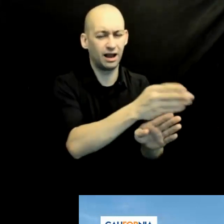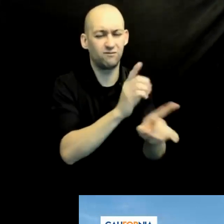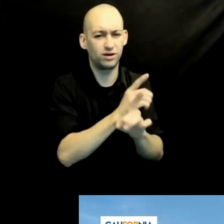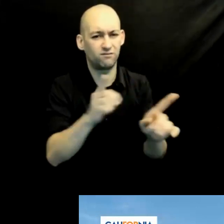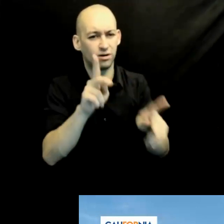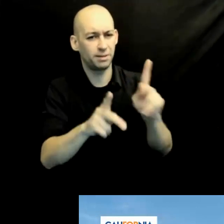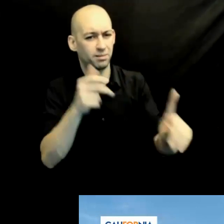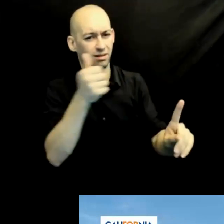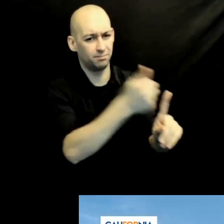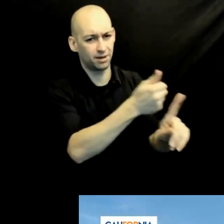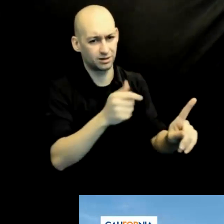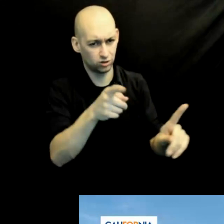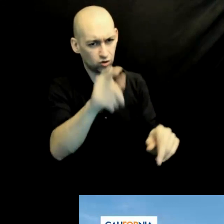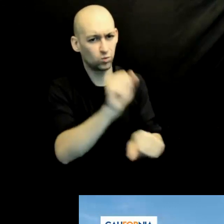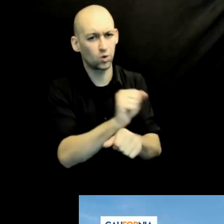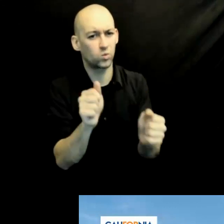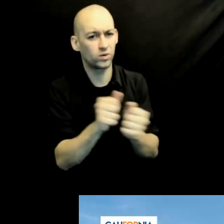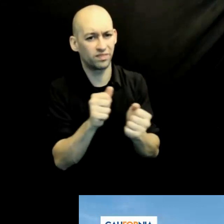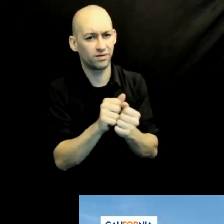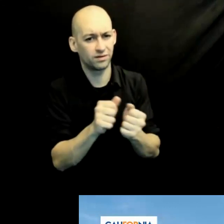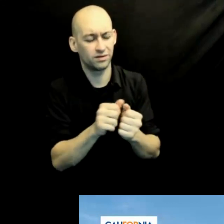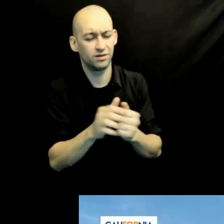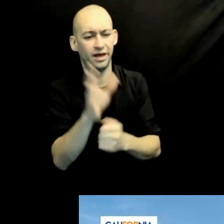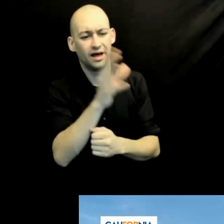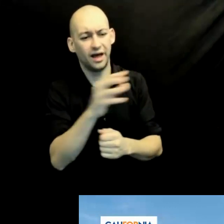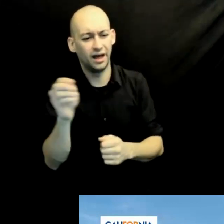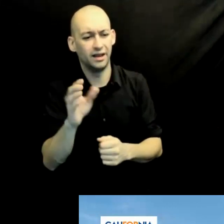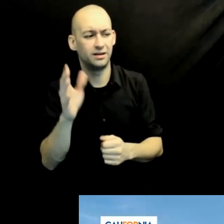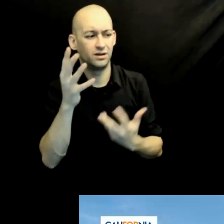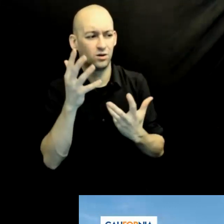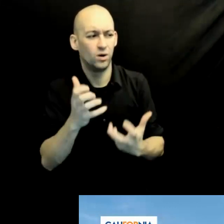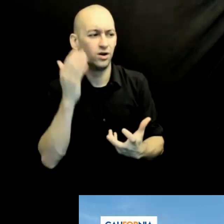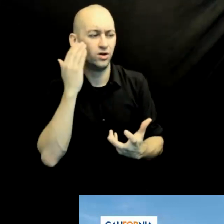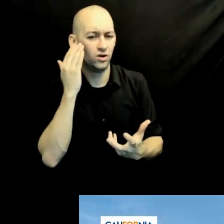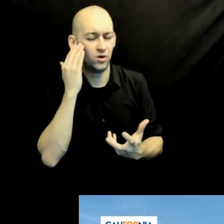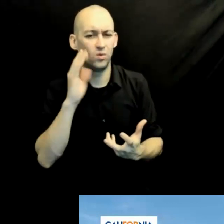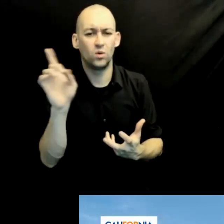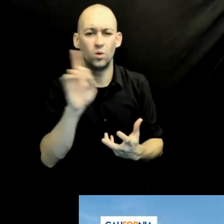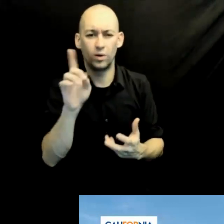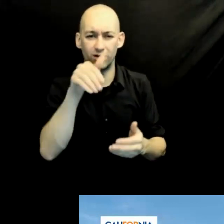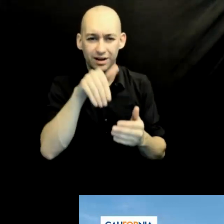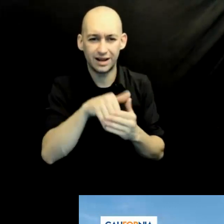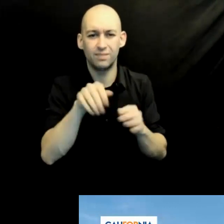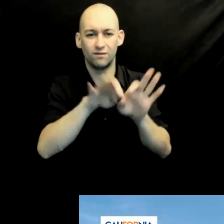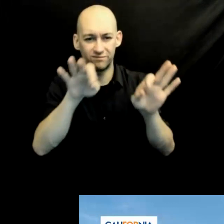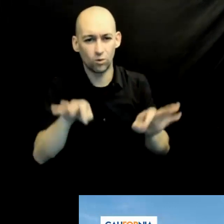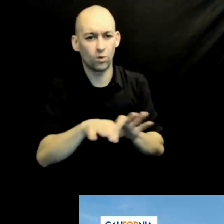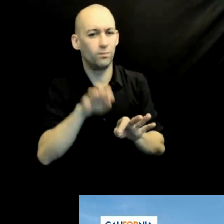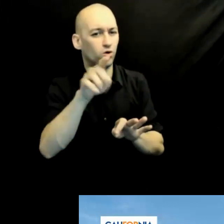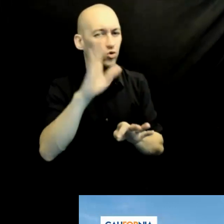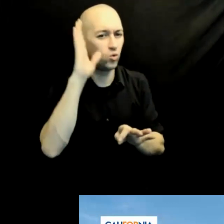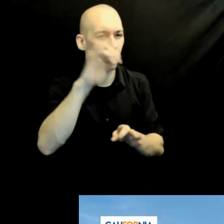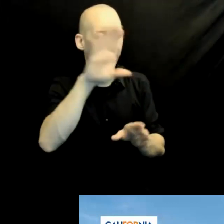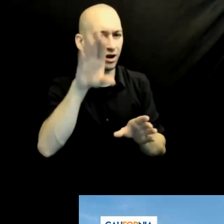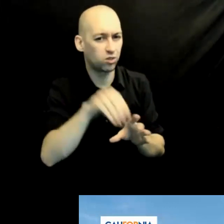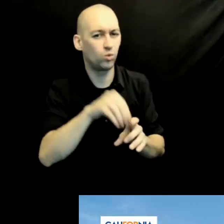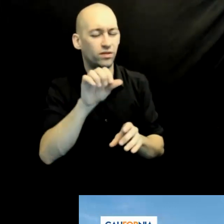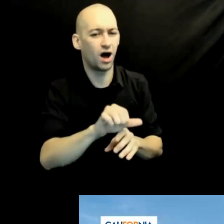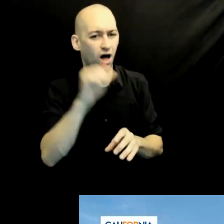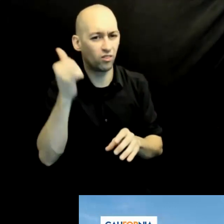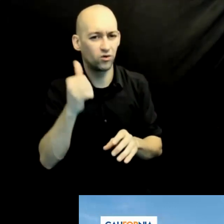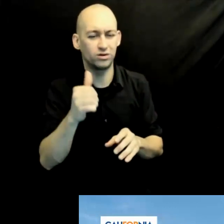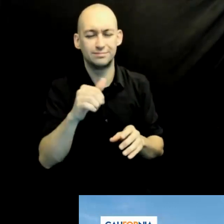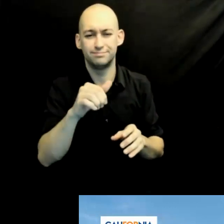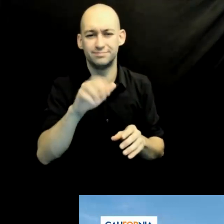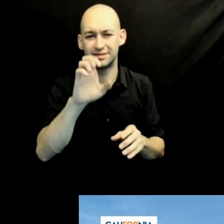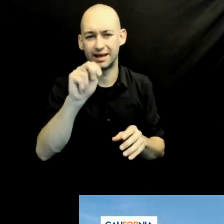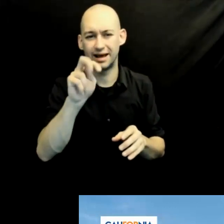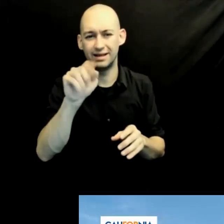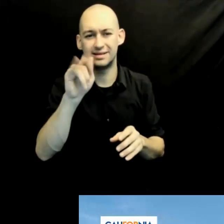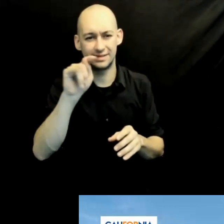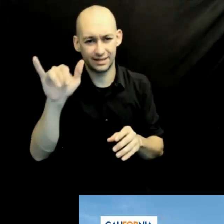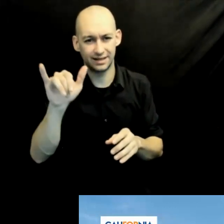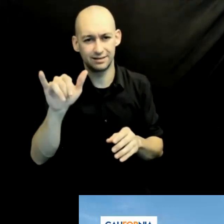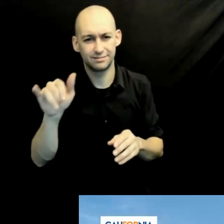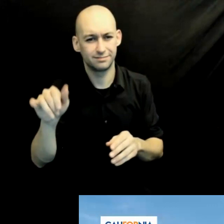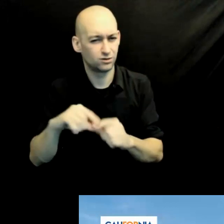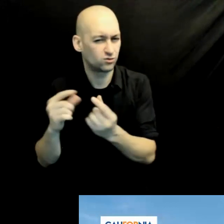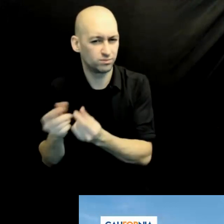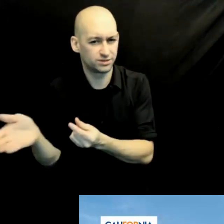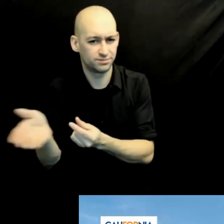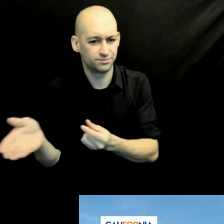you work with, and wanted to know where in the form you would include the other entities? Is